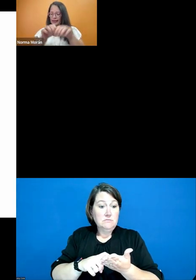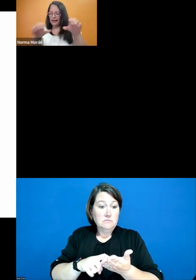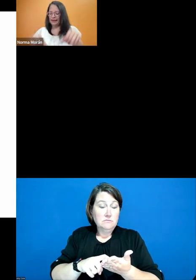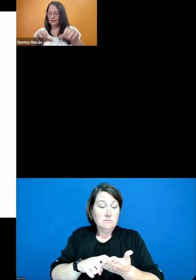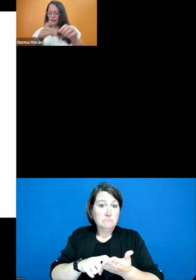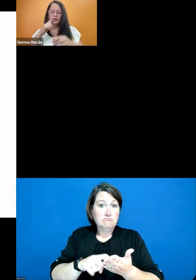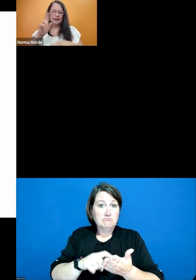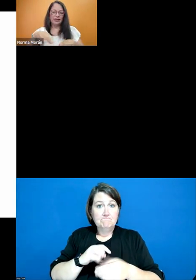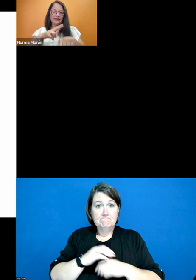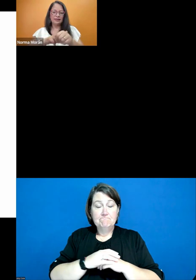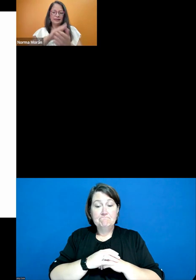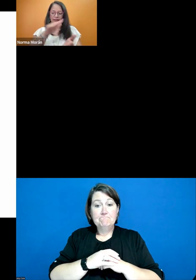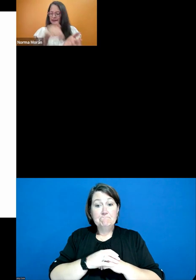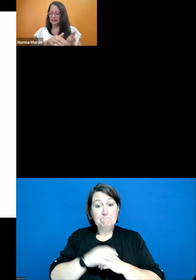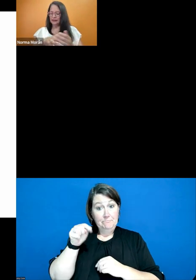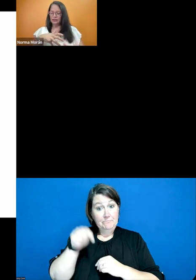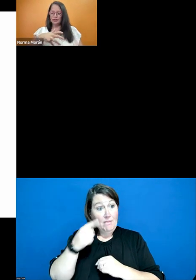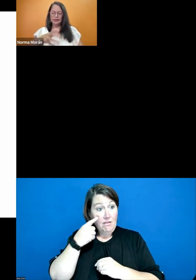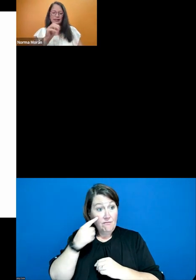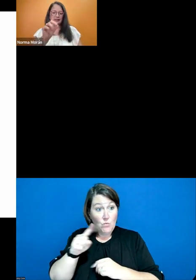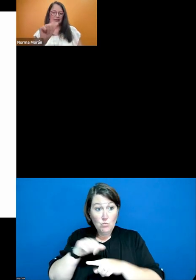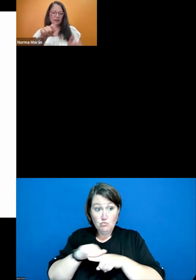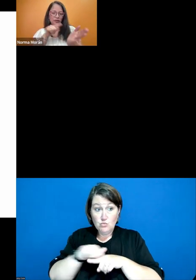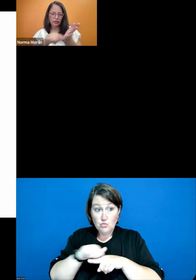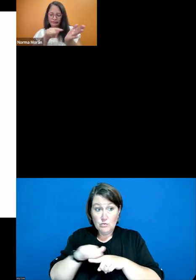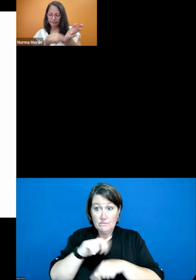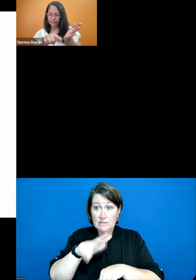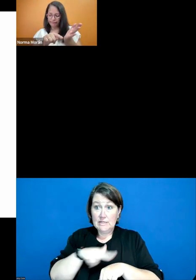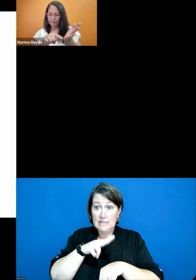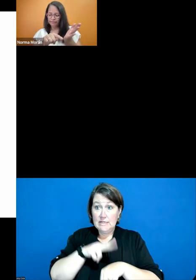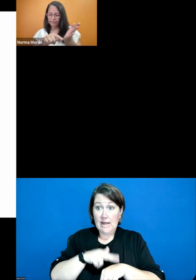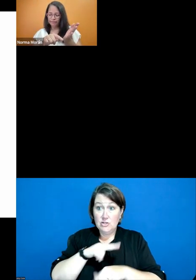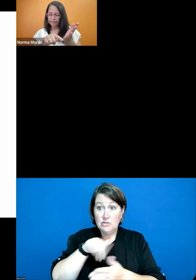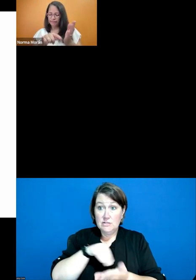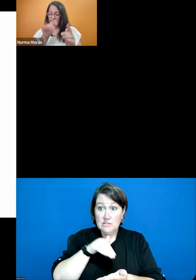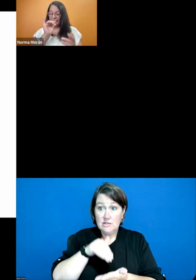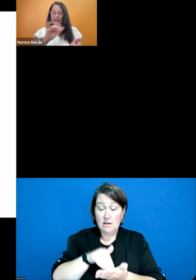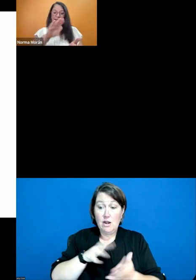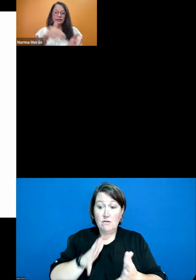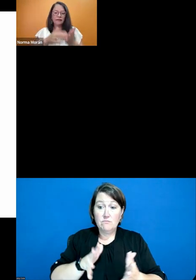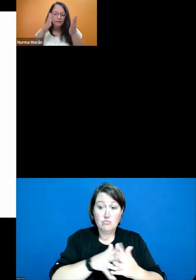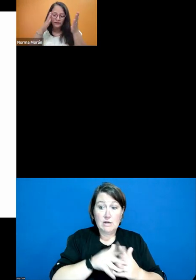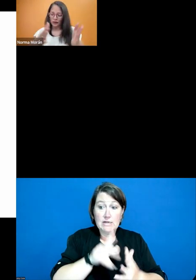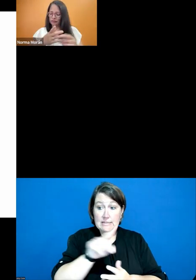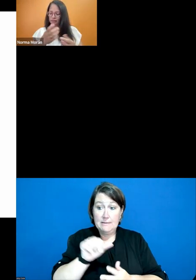So this is for training for the National Center for Pregnancy and Disability Research.